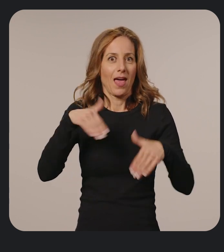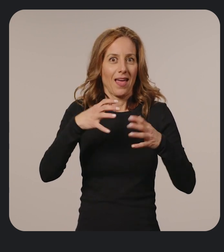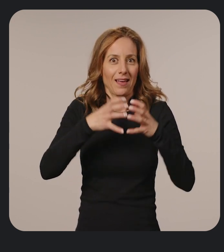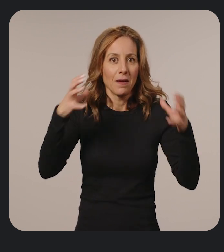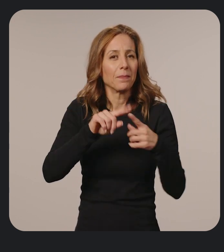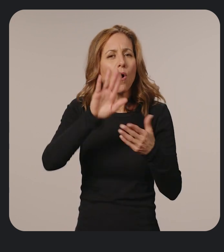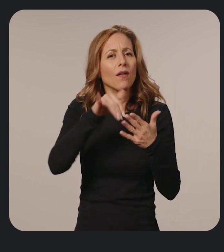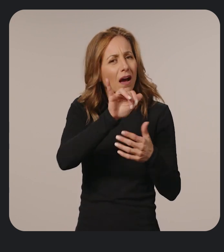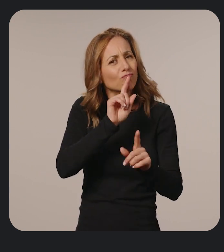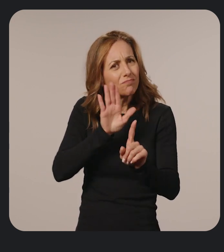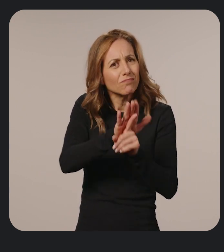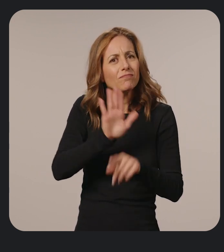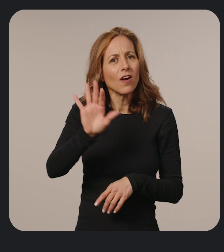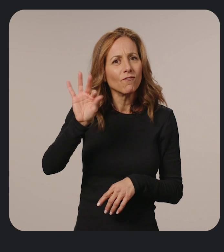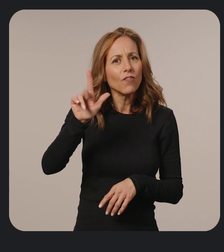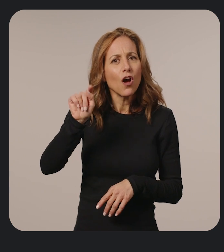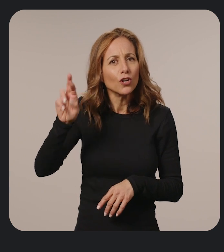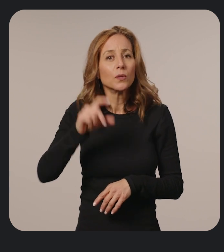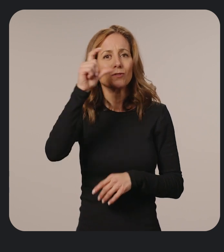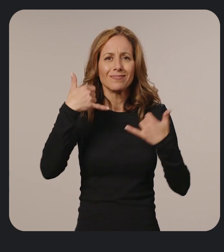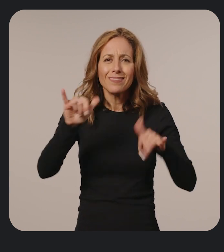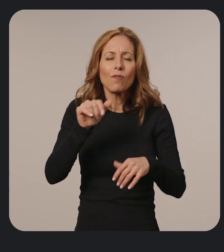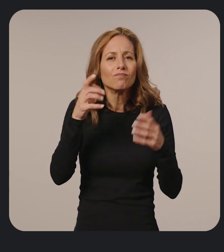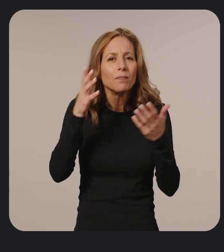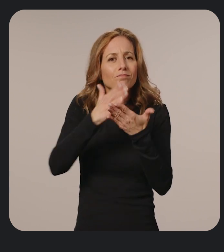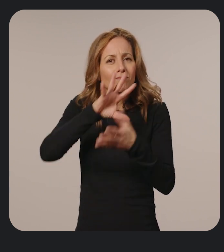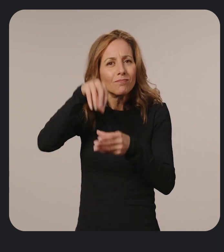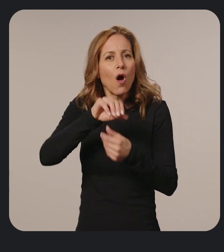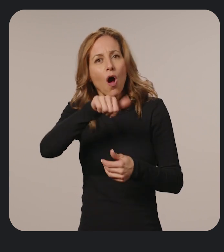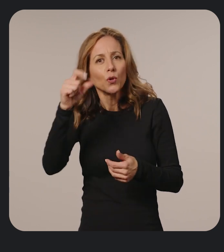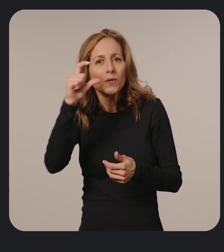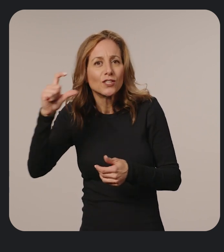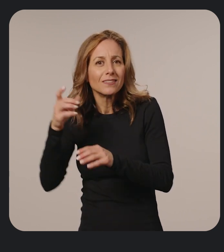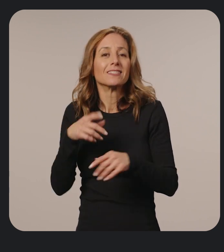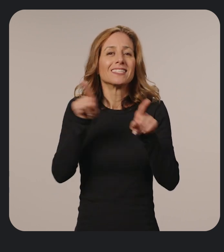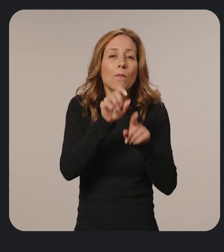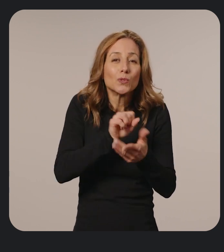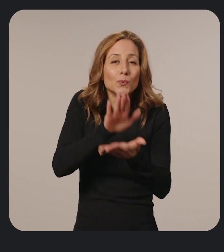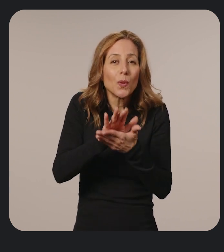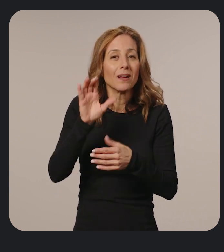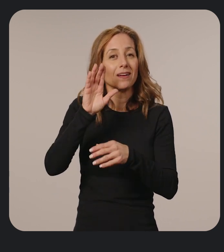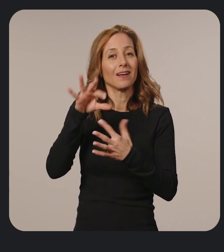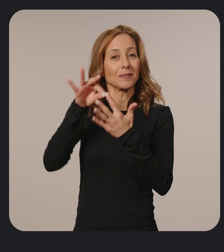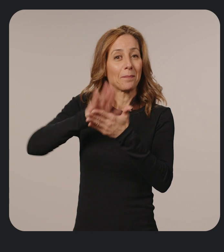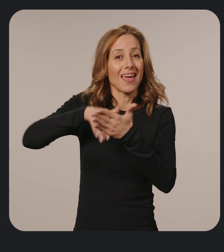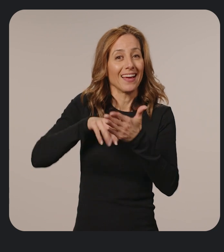Widgets are composed of other widgets. It's the same old-school custom paint class that you've used before. The big deal is that the custom painter